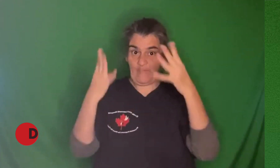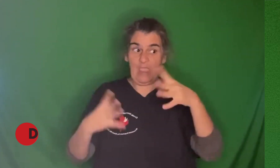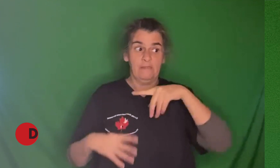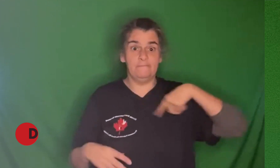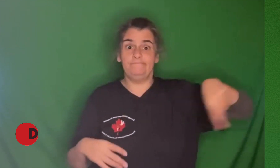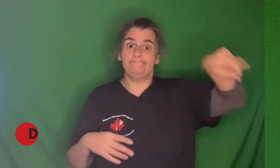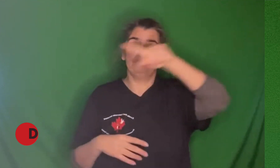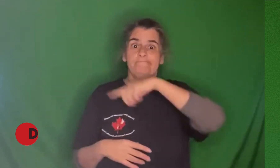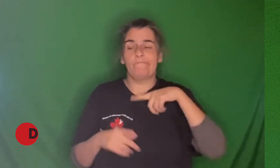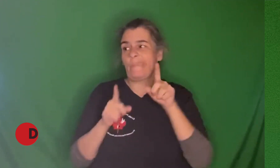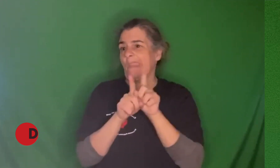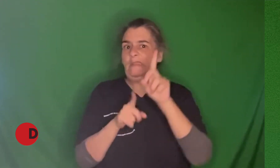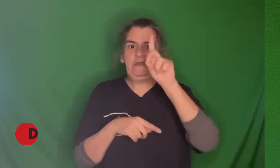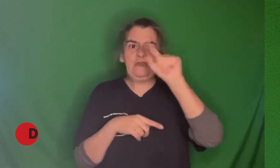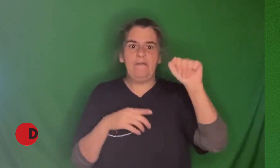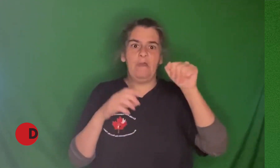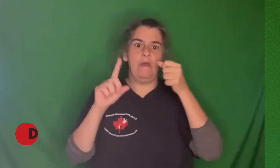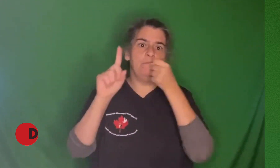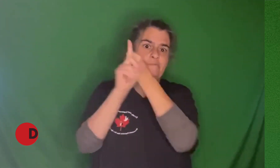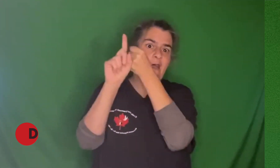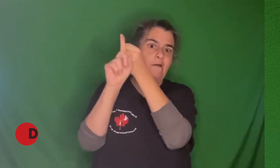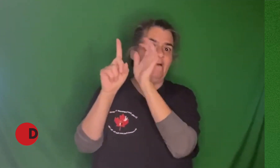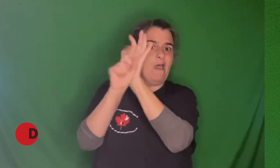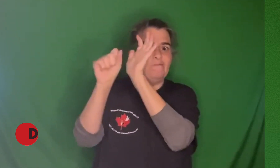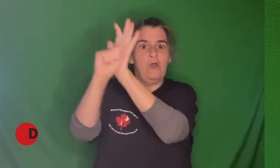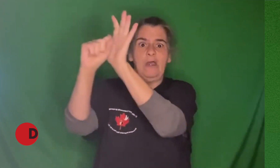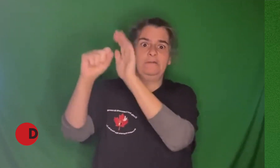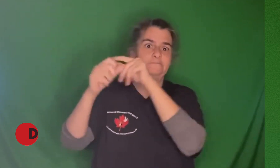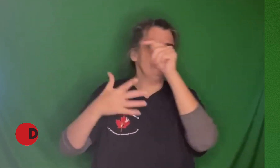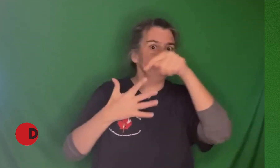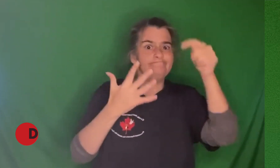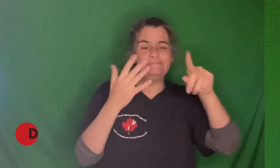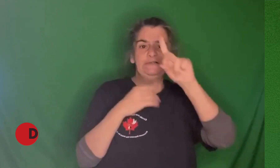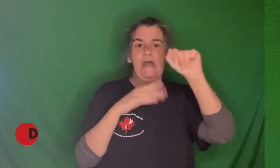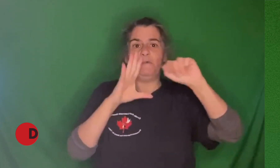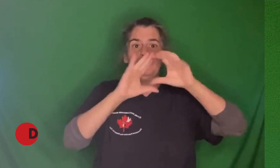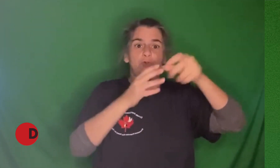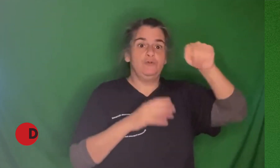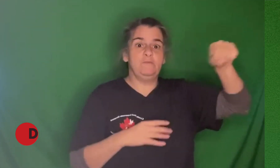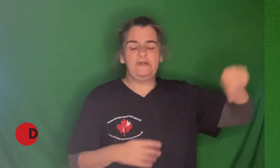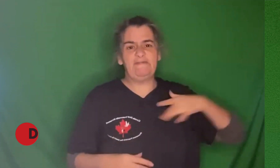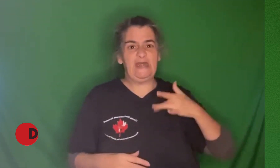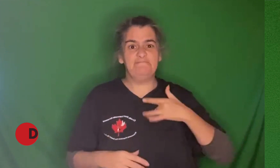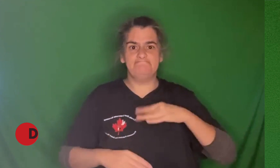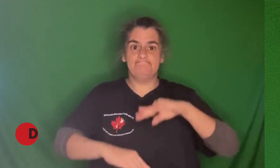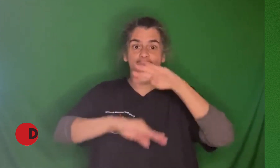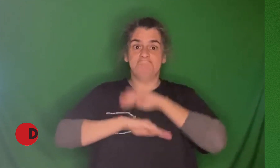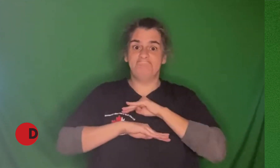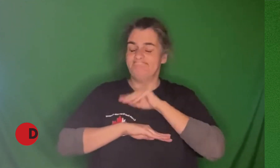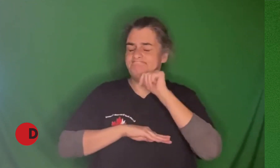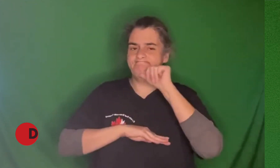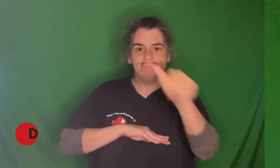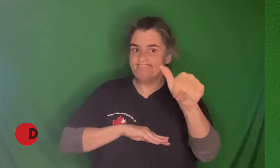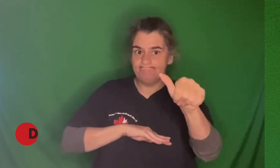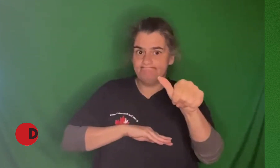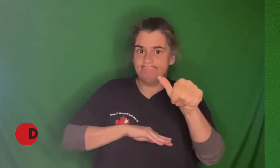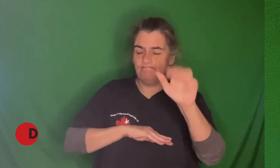Many people including groups of persons with disabilities are